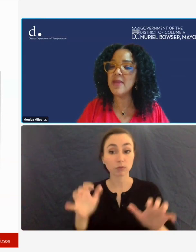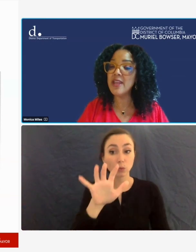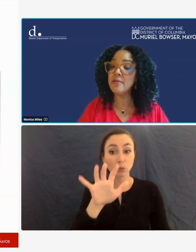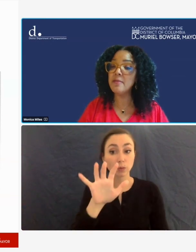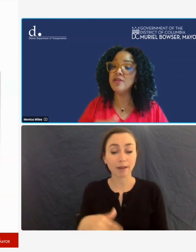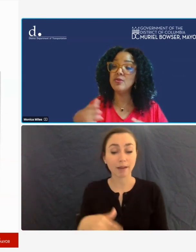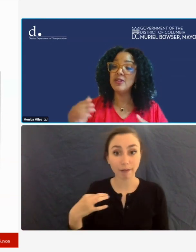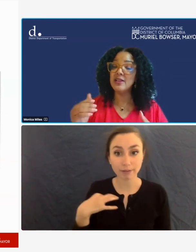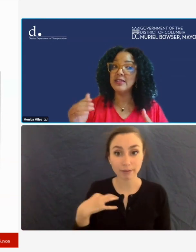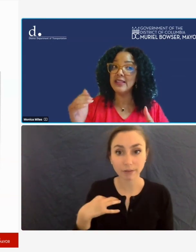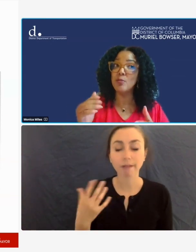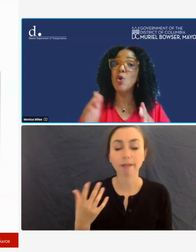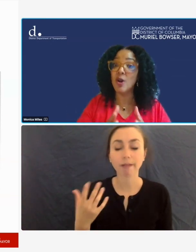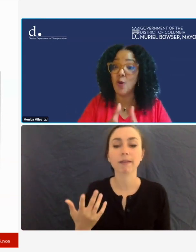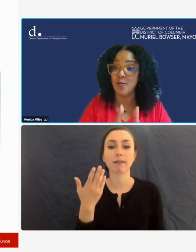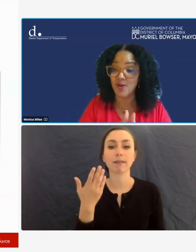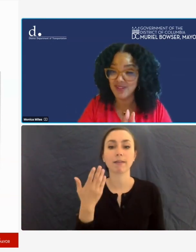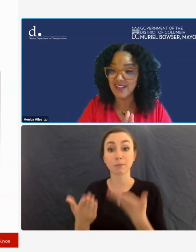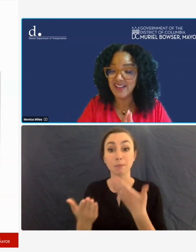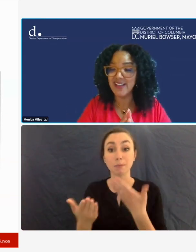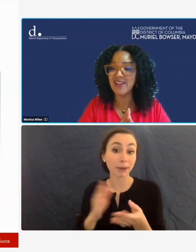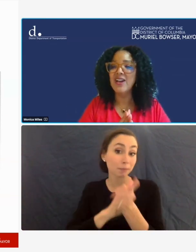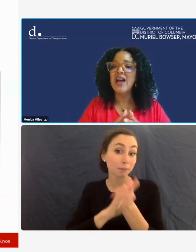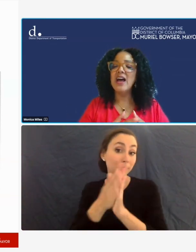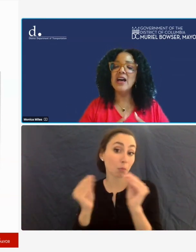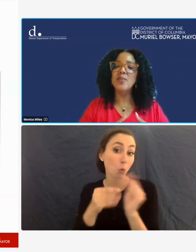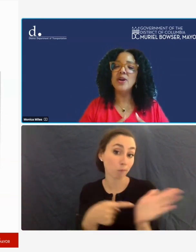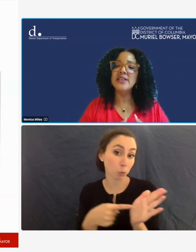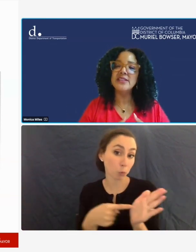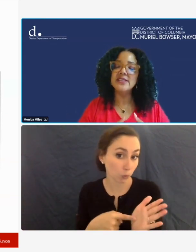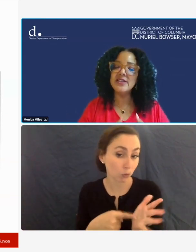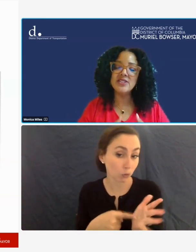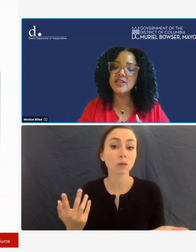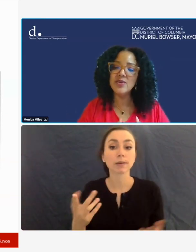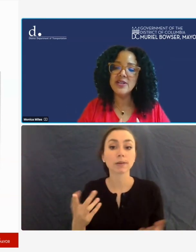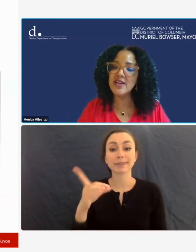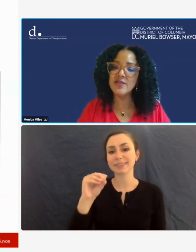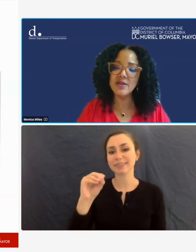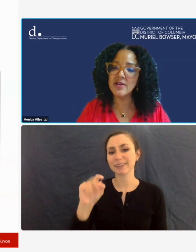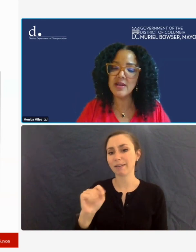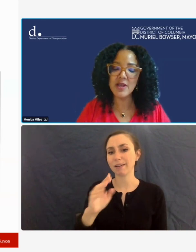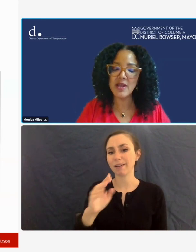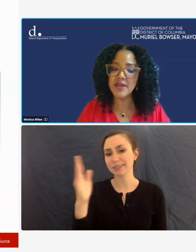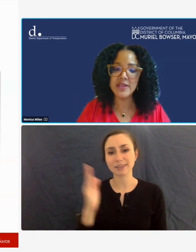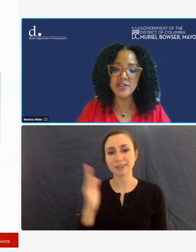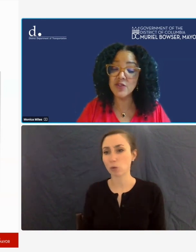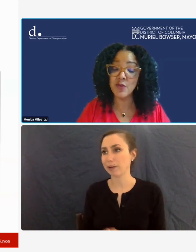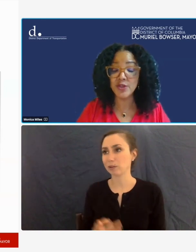you not more affordable you know um but the dlt would never come in and just force you to drop